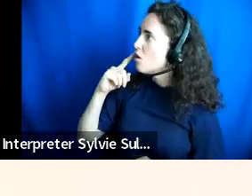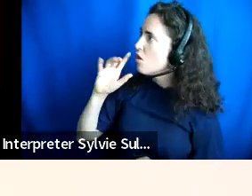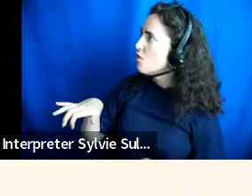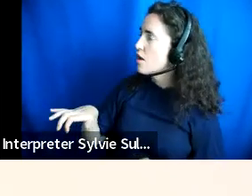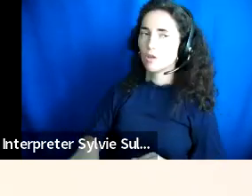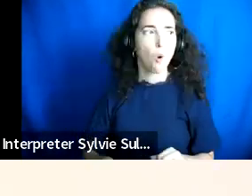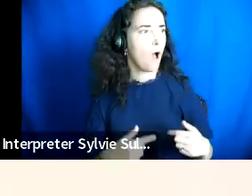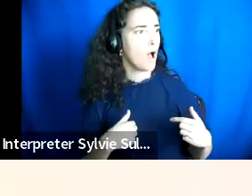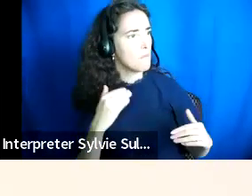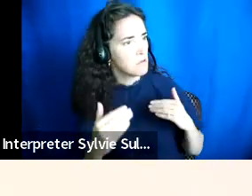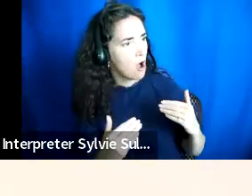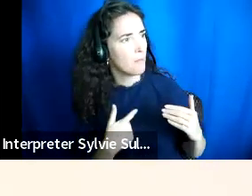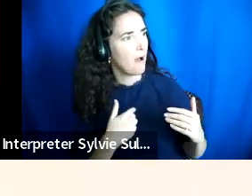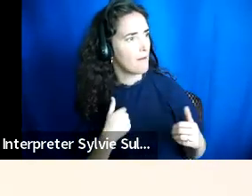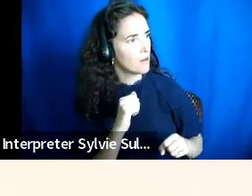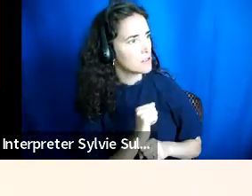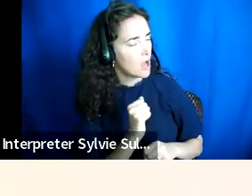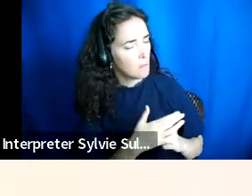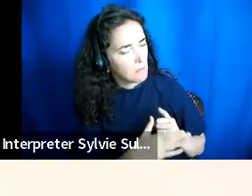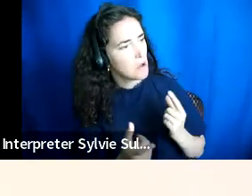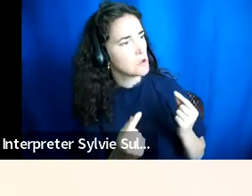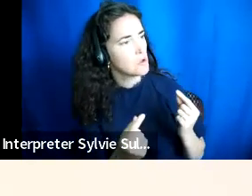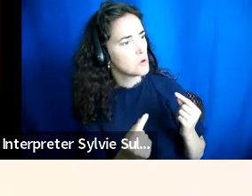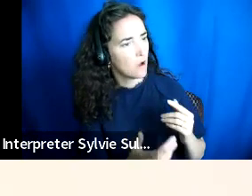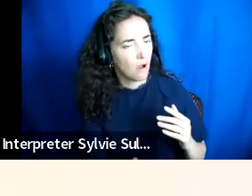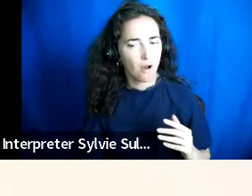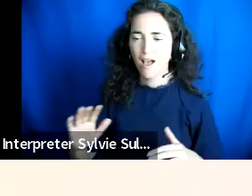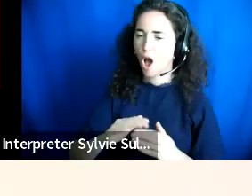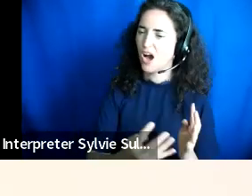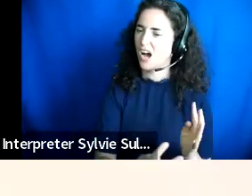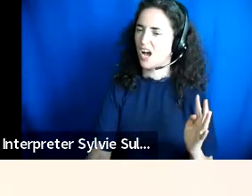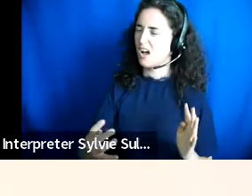I've got a job now. you know not they all came in I want to live in my own.